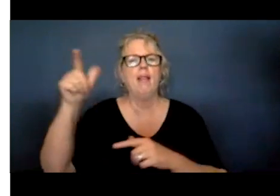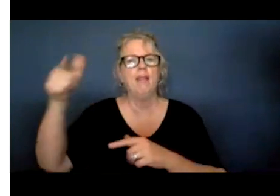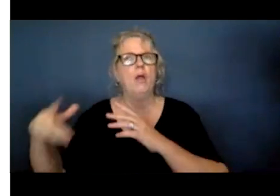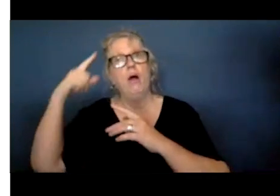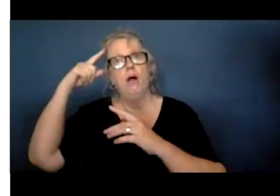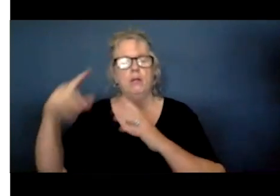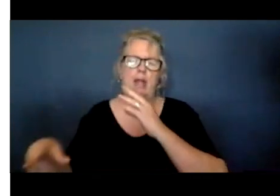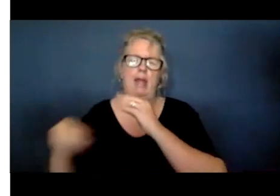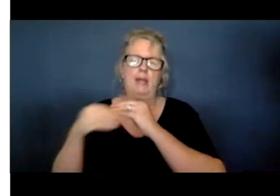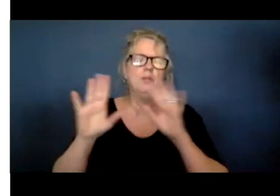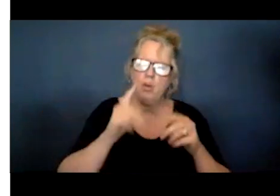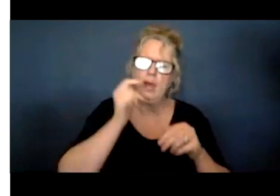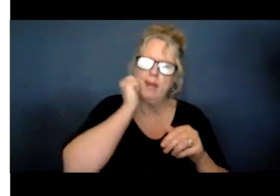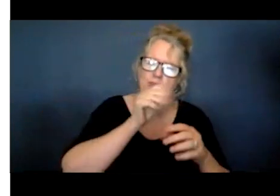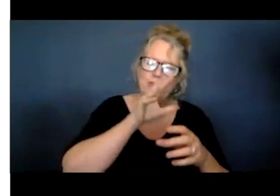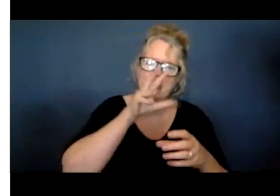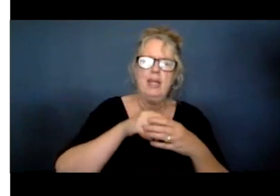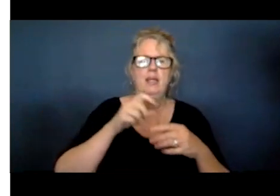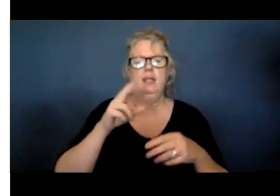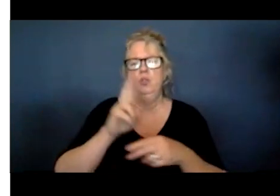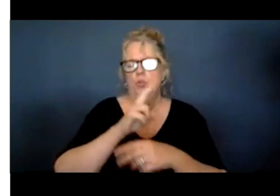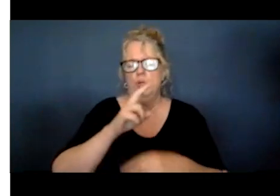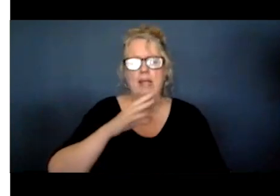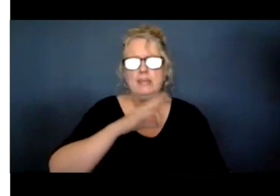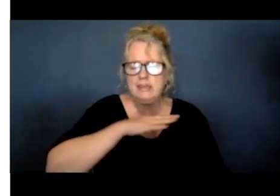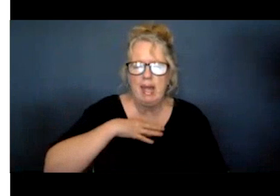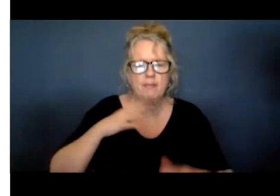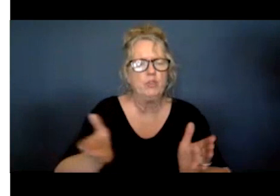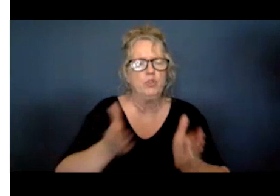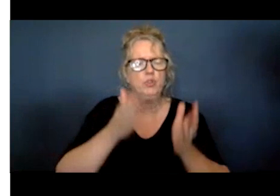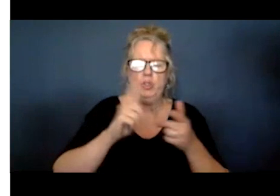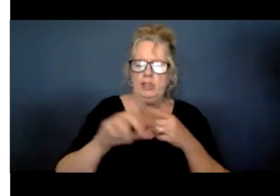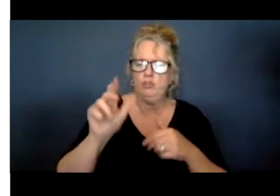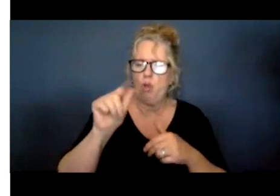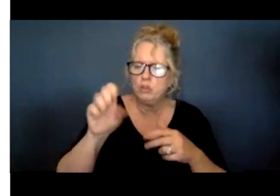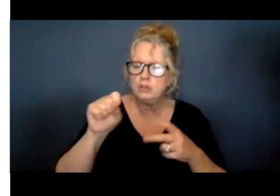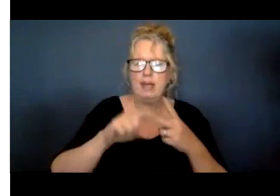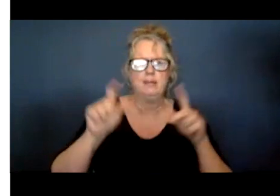Encourage staff to use accessible templates, include alt text and headings in documents,